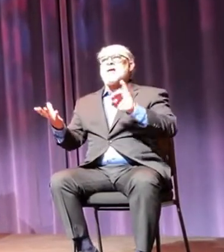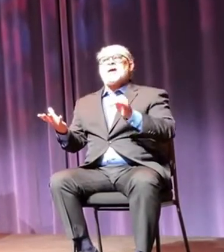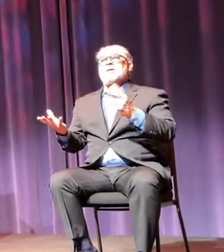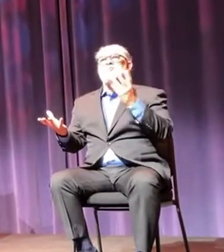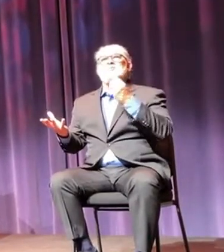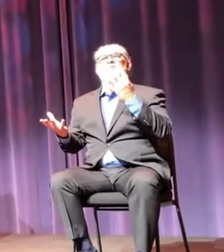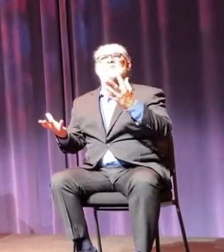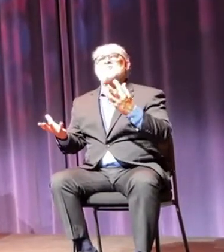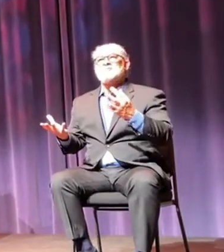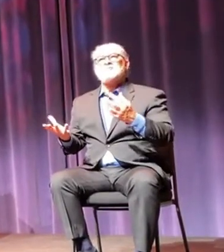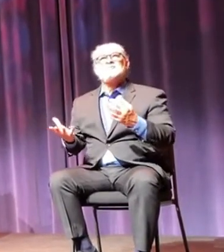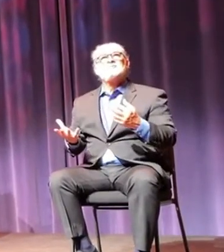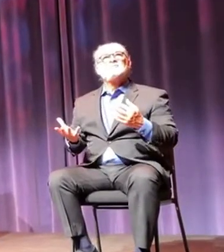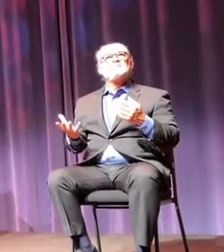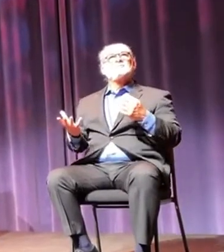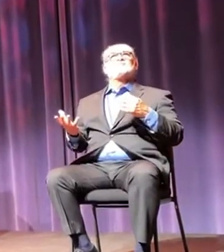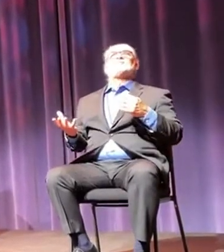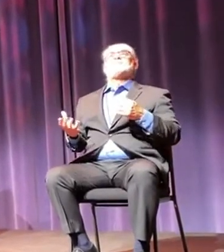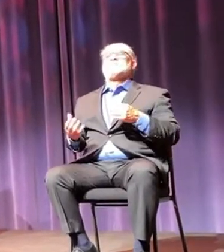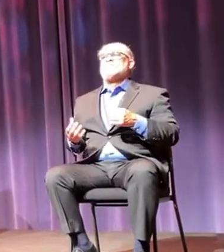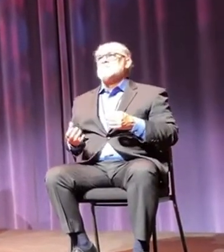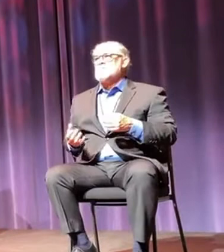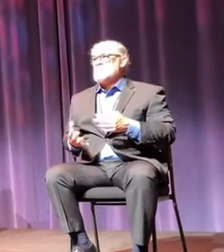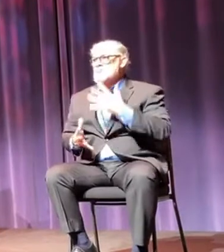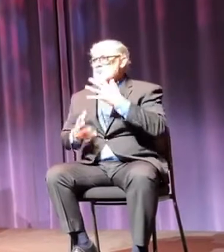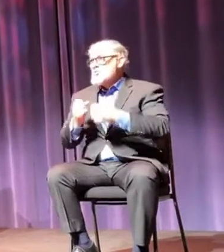Beautifully, briefly, beautifully.